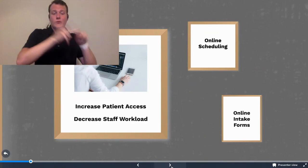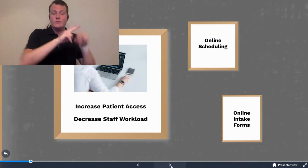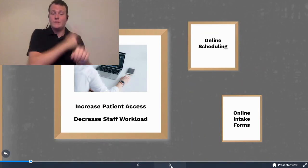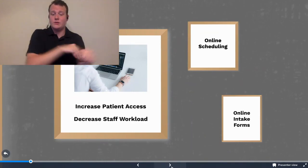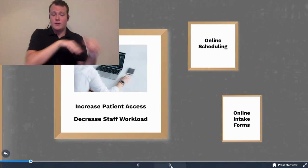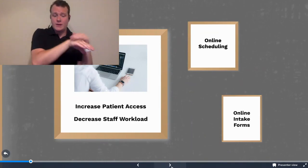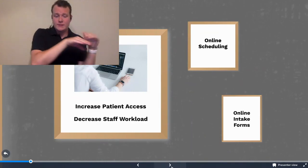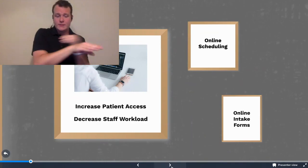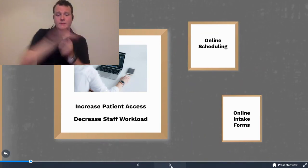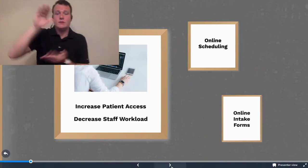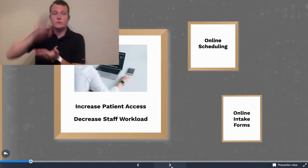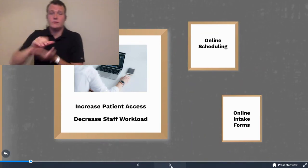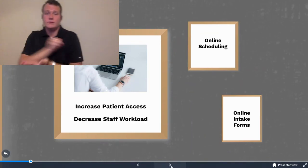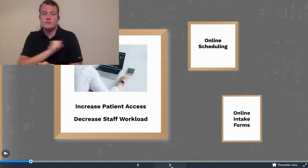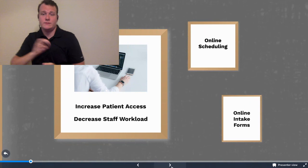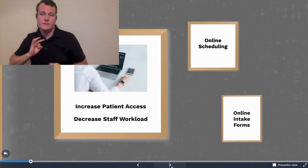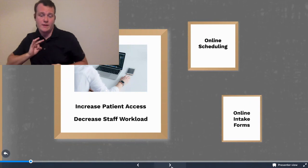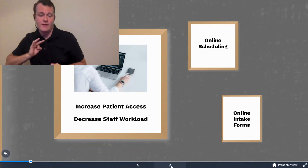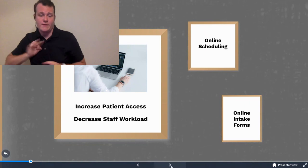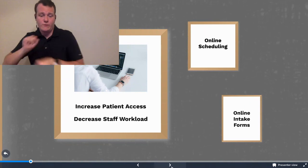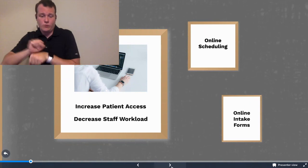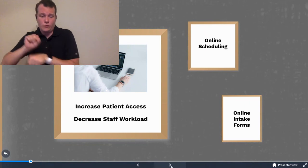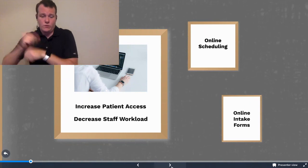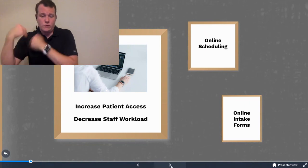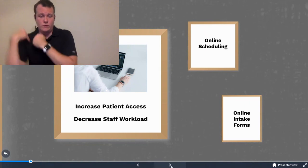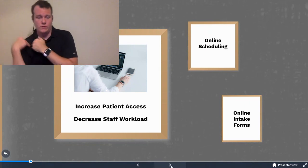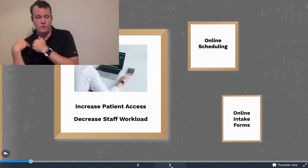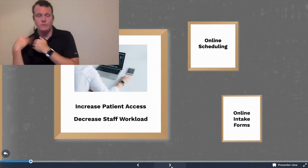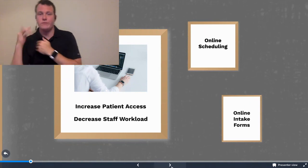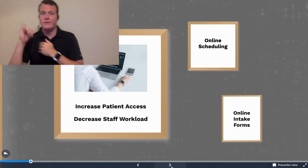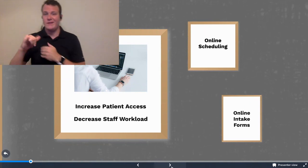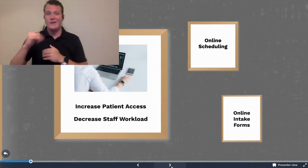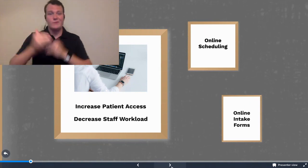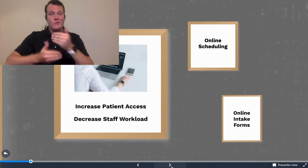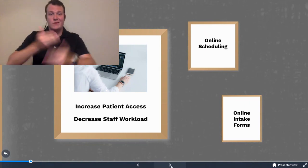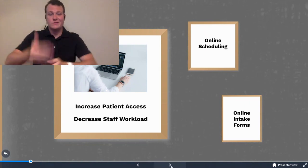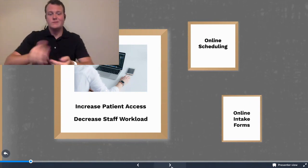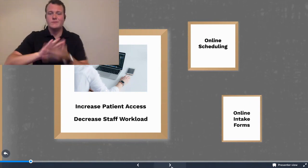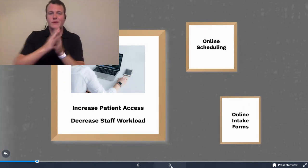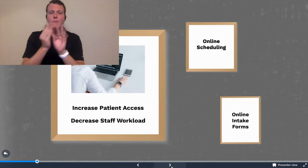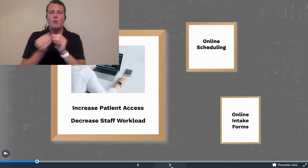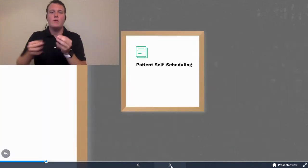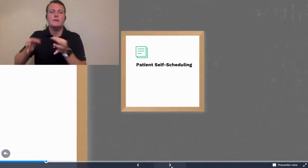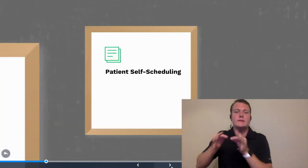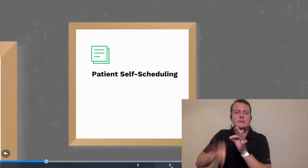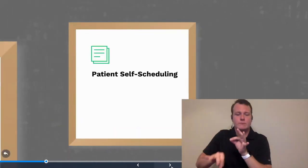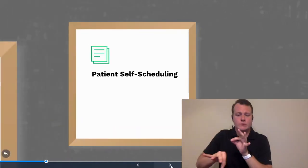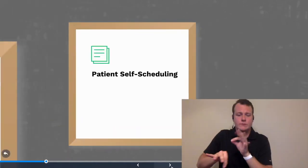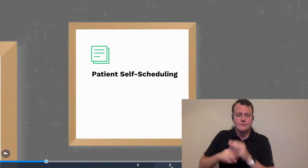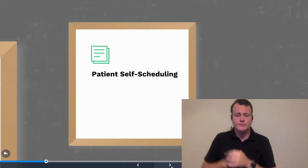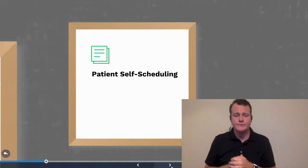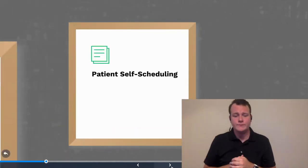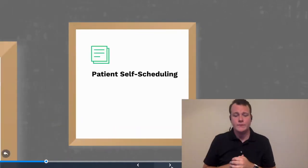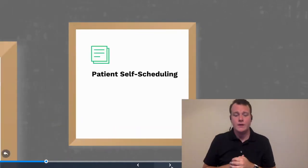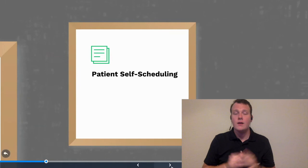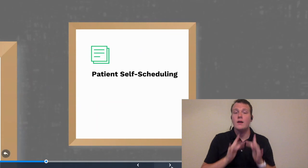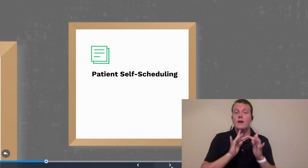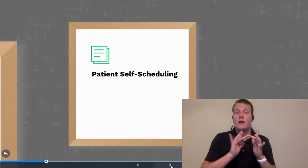idea is to make it easier for patients make it easier for staff right just that whole process make that simpler so oftentimes they can start with online